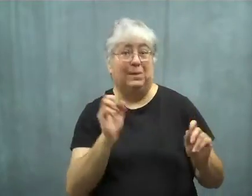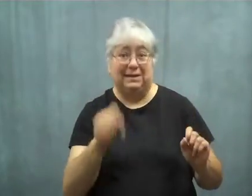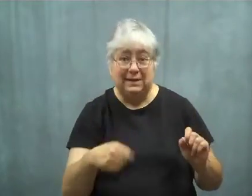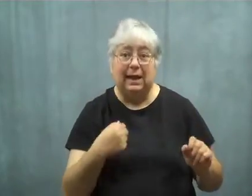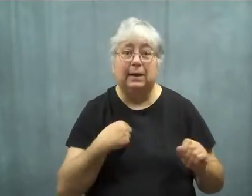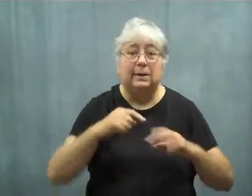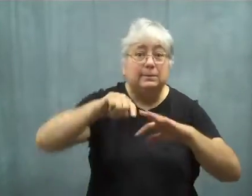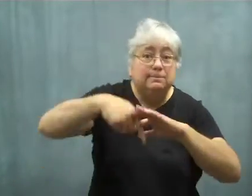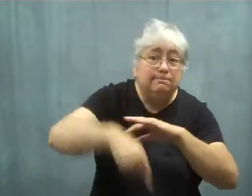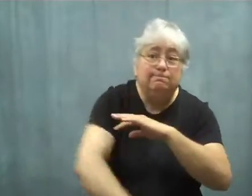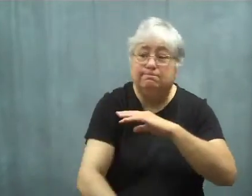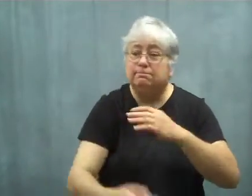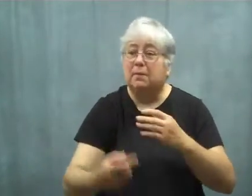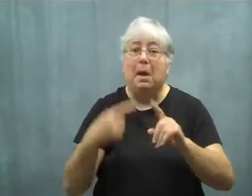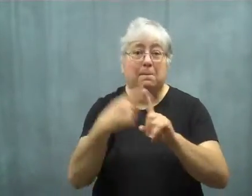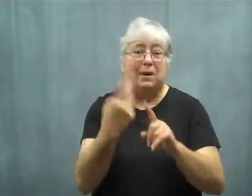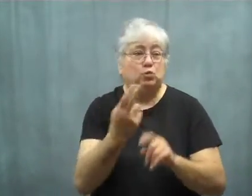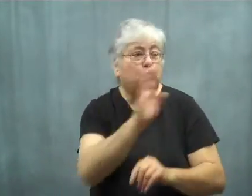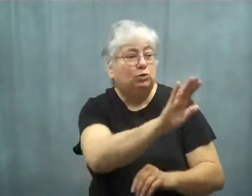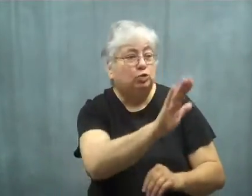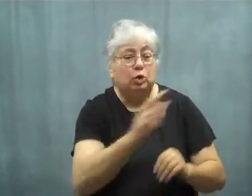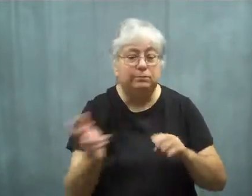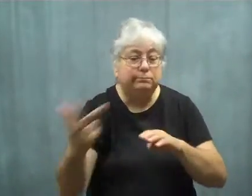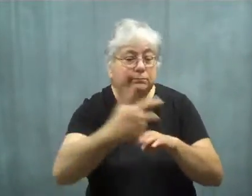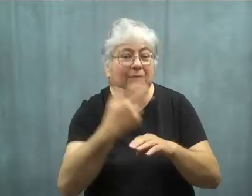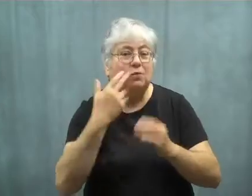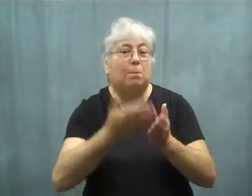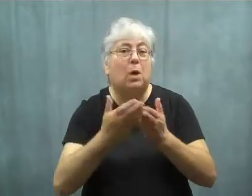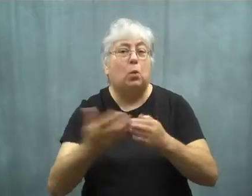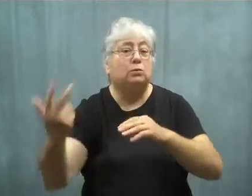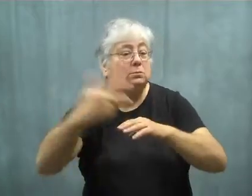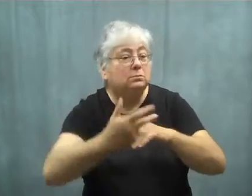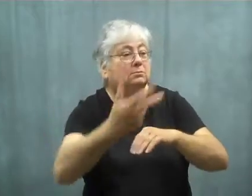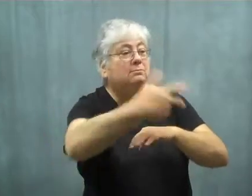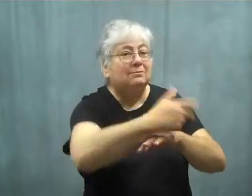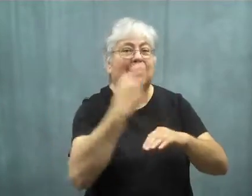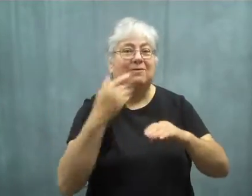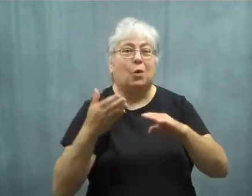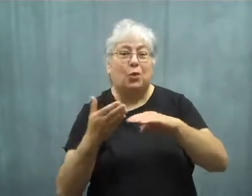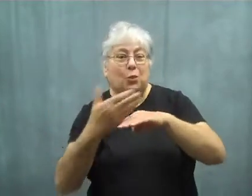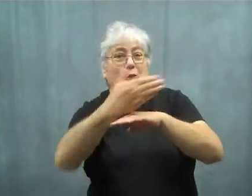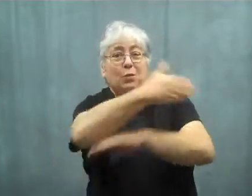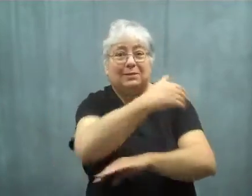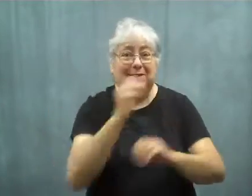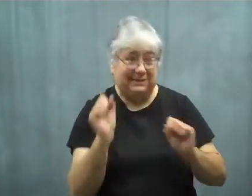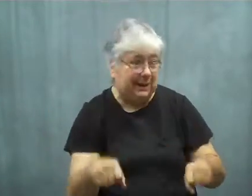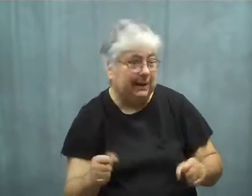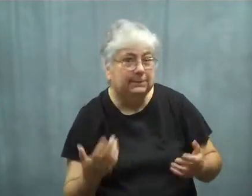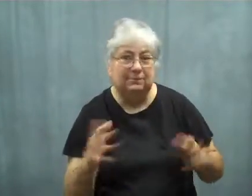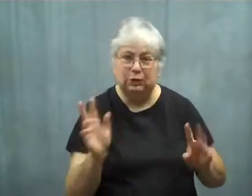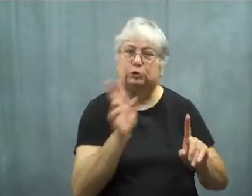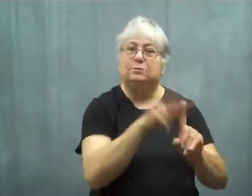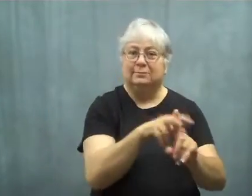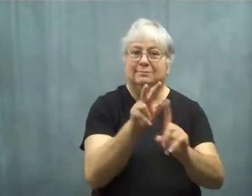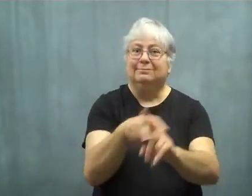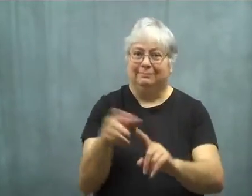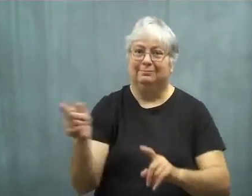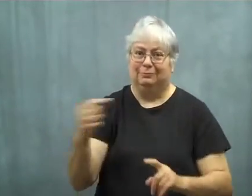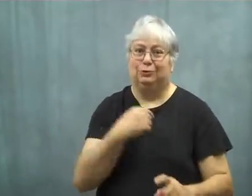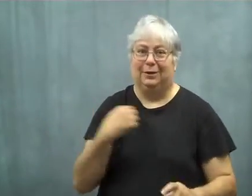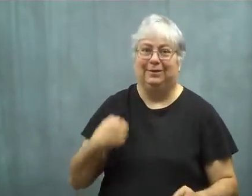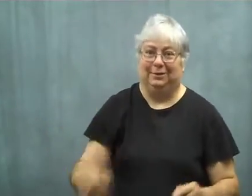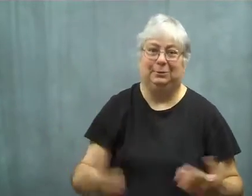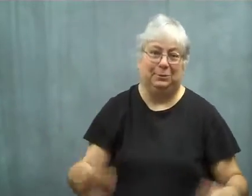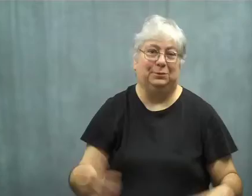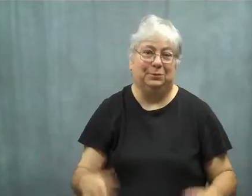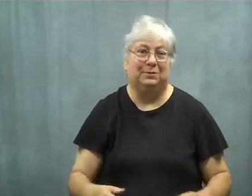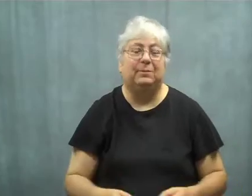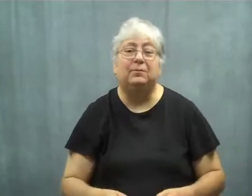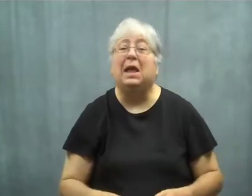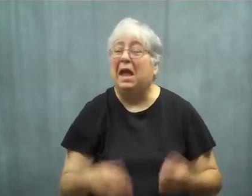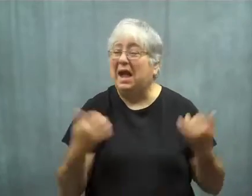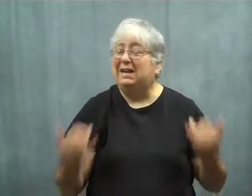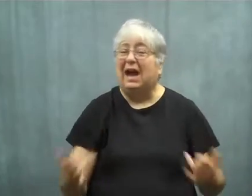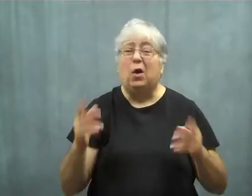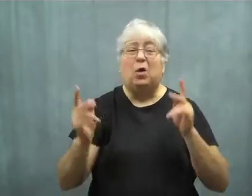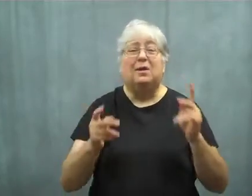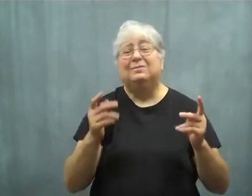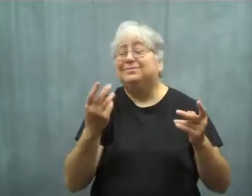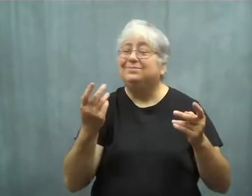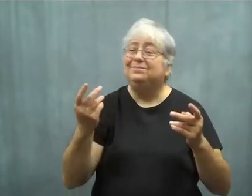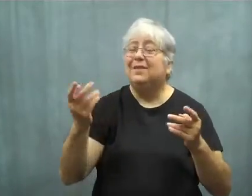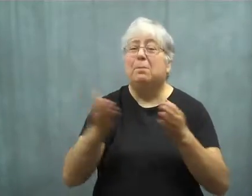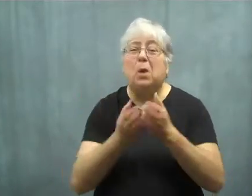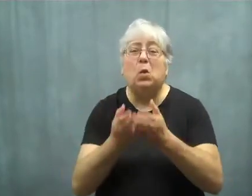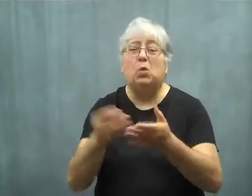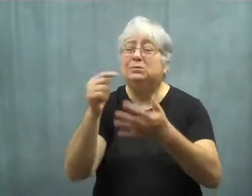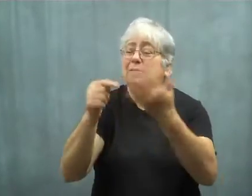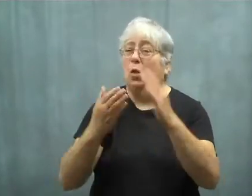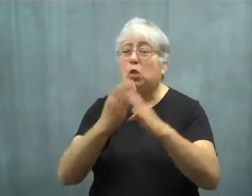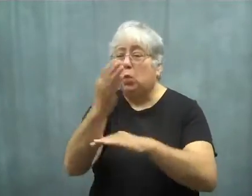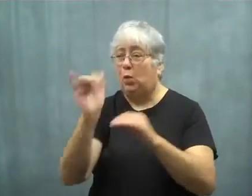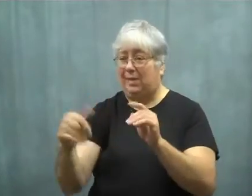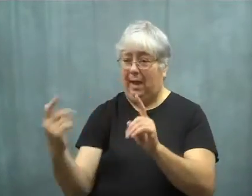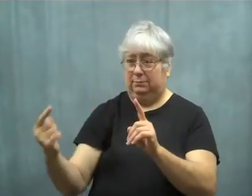for permission to drill and to use their ports for their ships passing through.